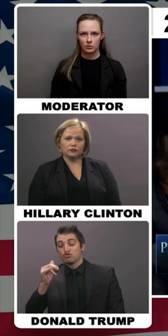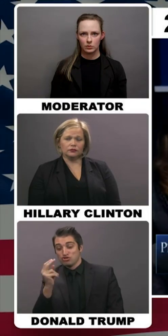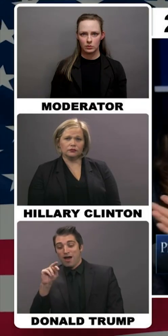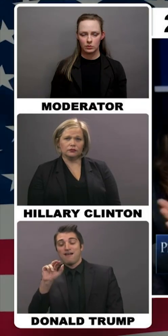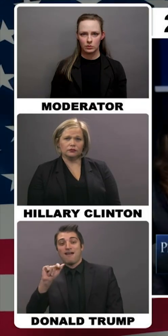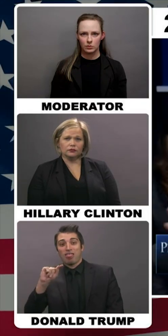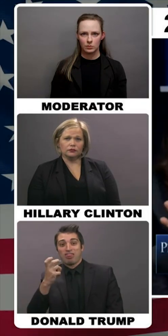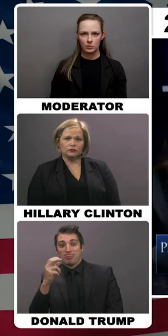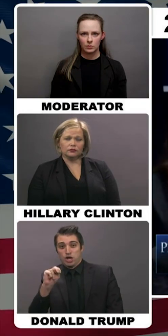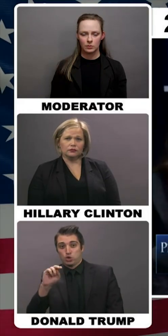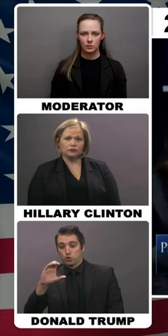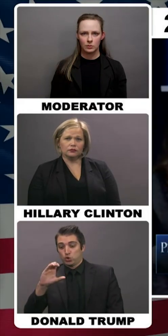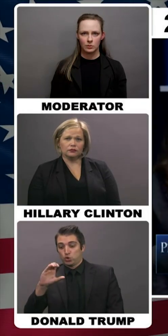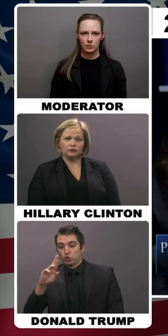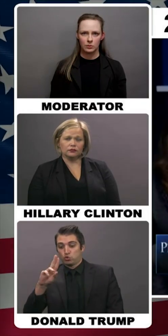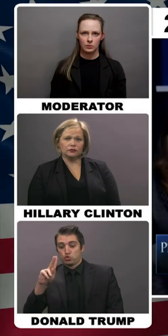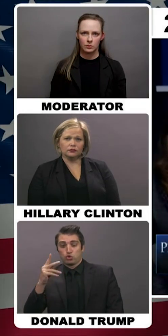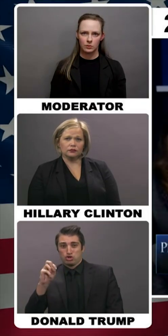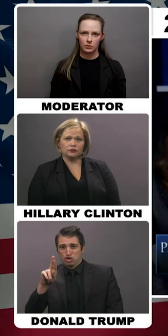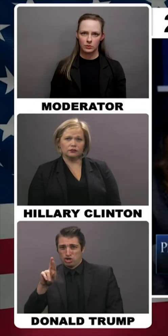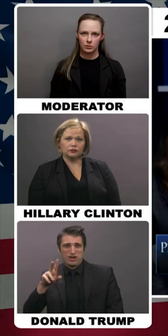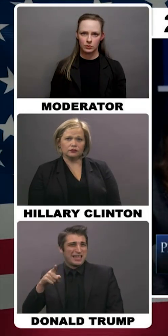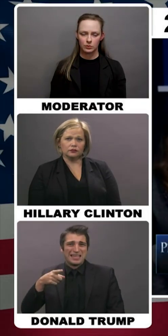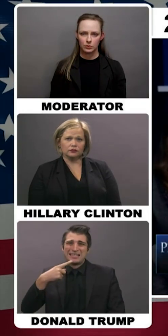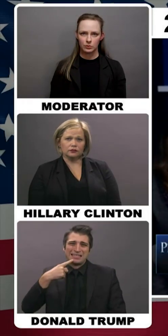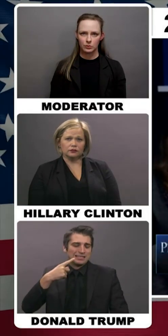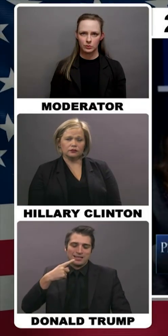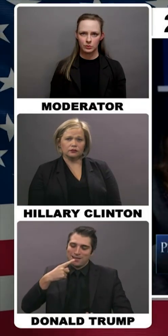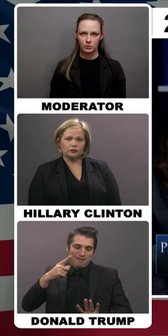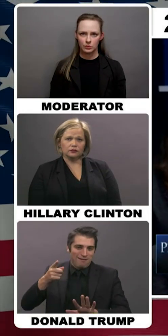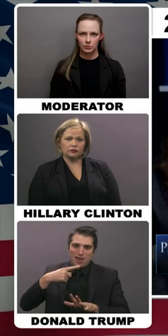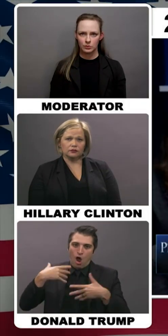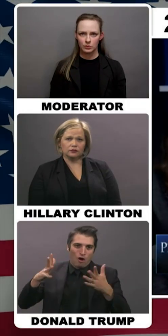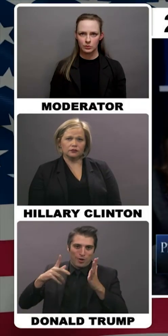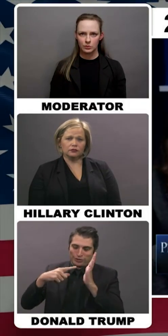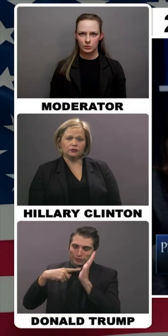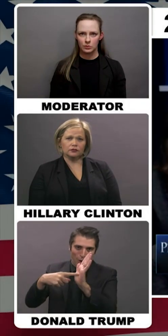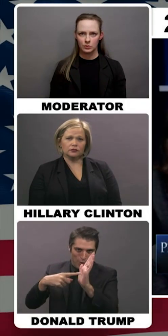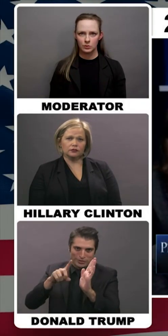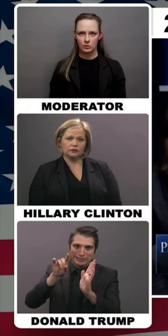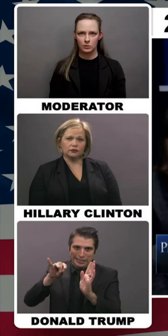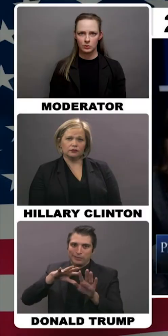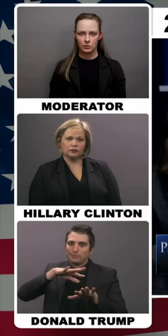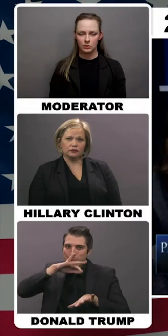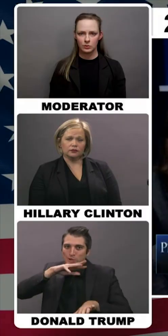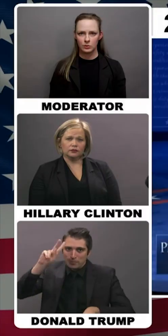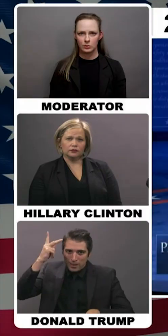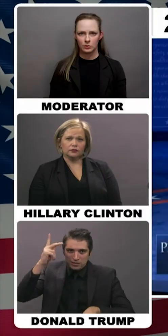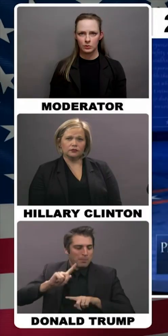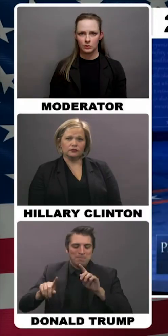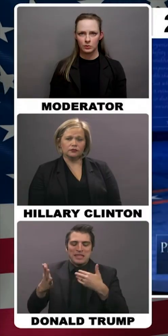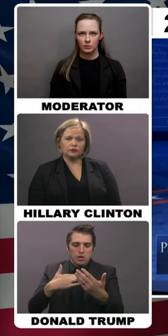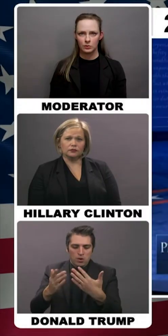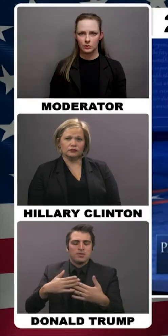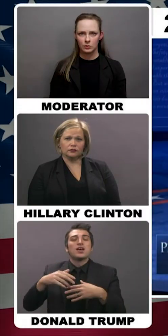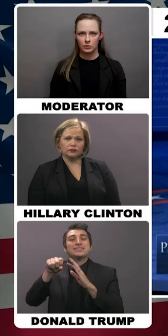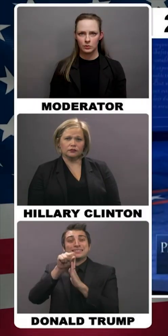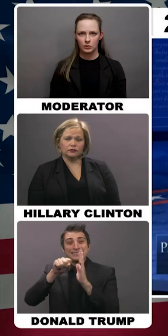The whole thing was a fraud and it doesn't work. But when we get rid of those lines, you'll have competition and we will be able to keep preexisting.